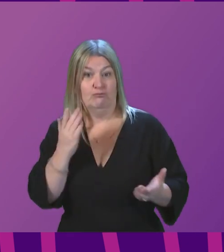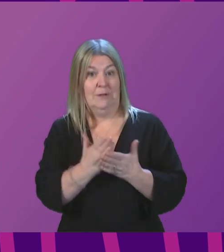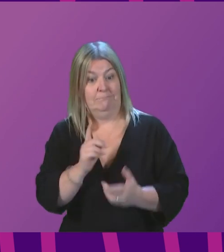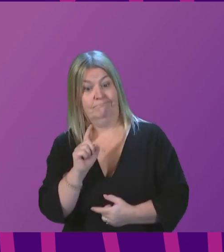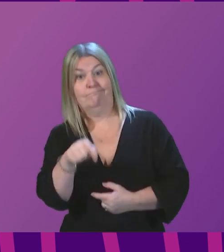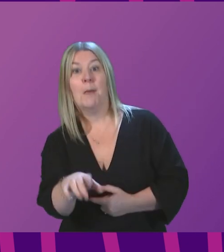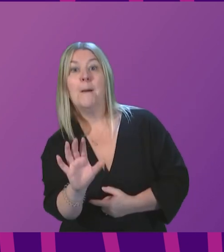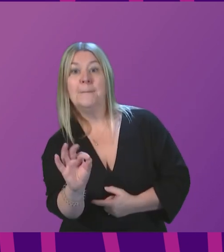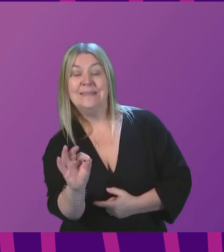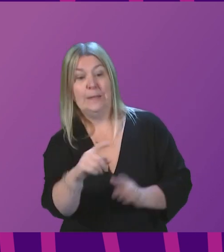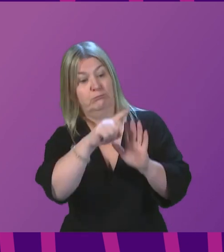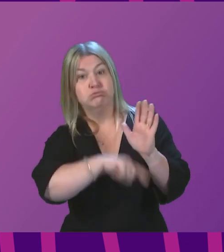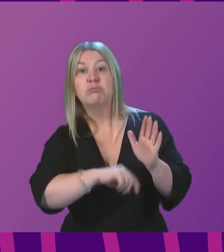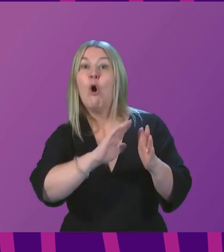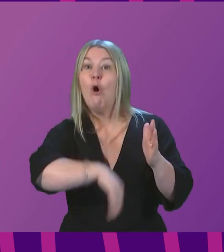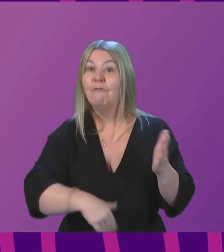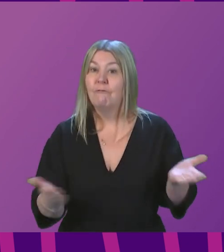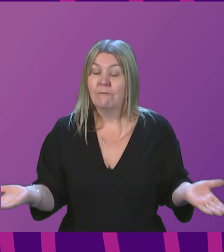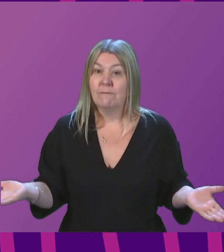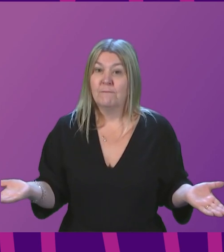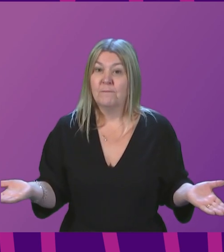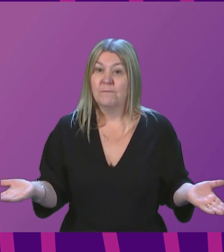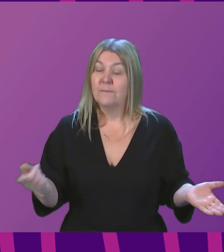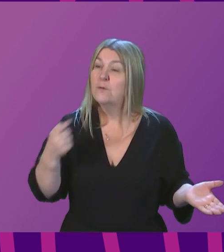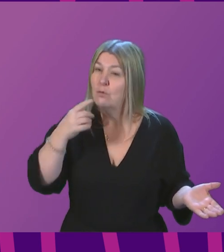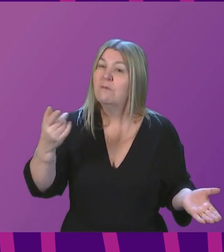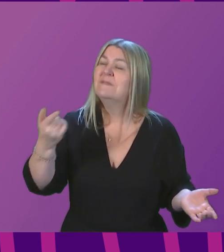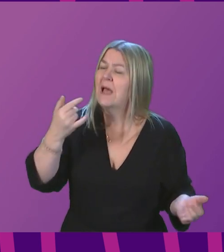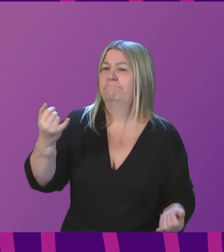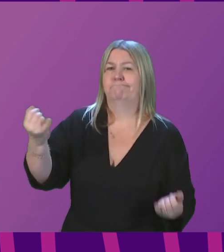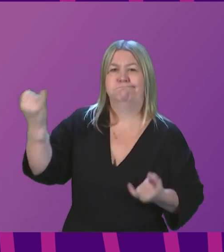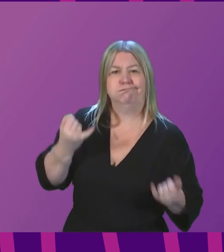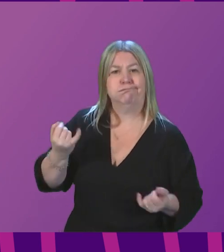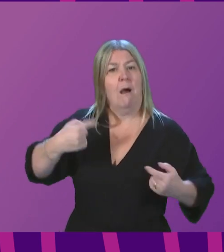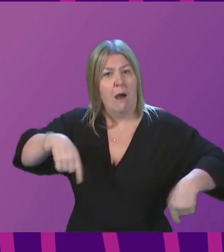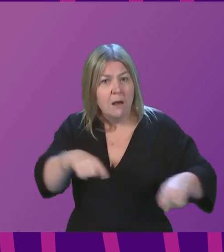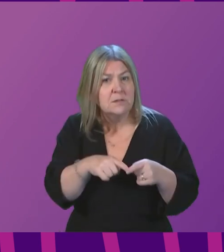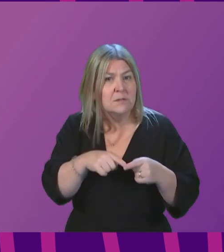Given that Douglas Ross has called it wrong at literally every juncture of the pandemic,